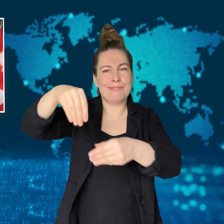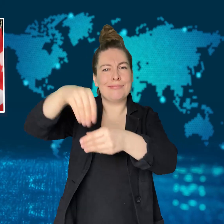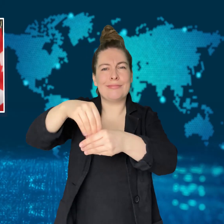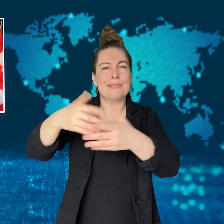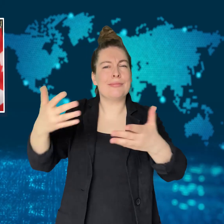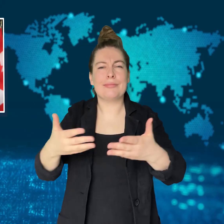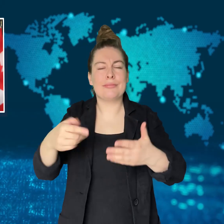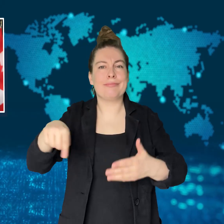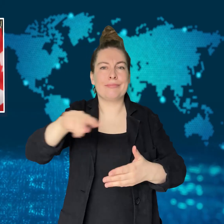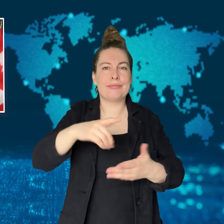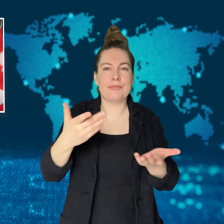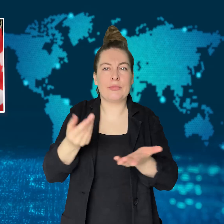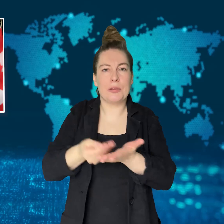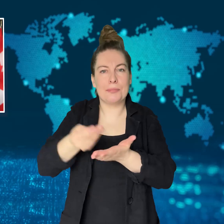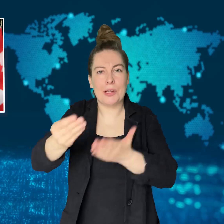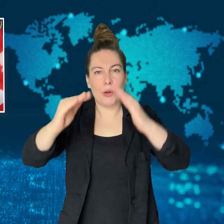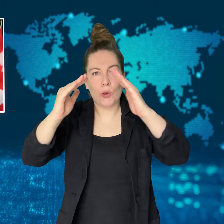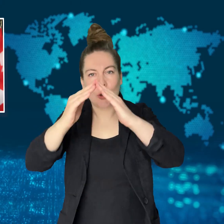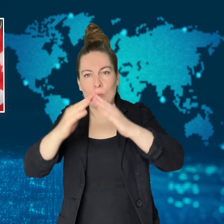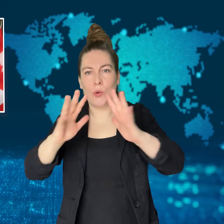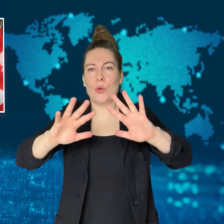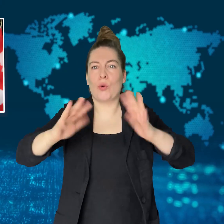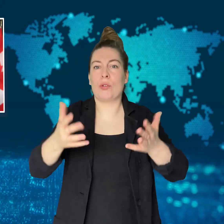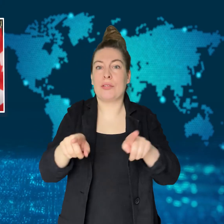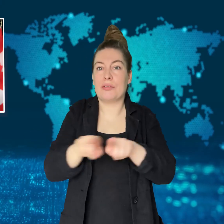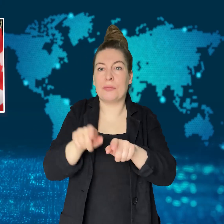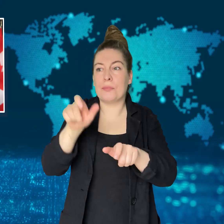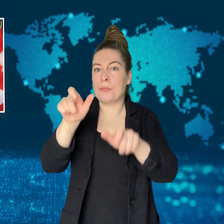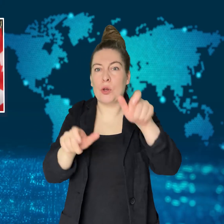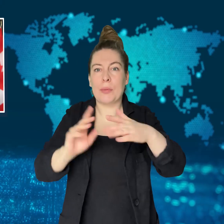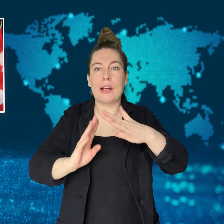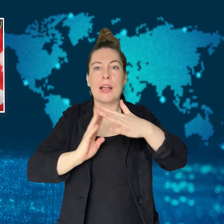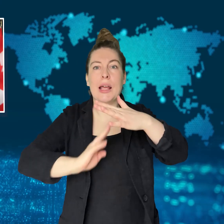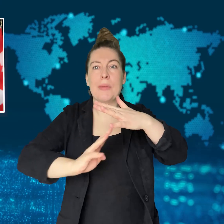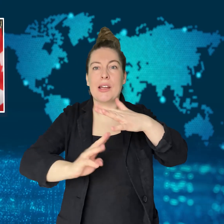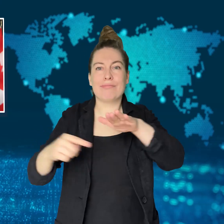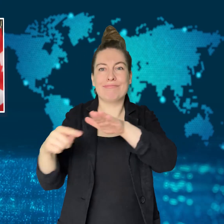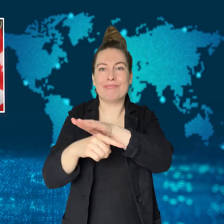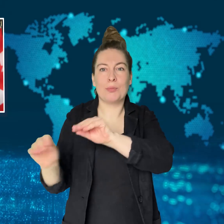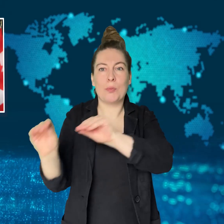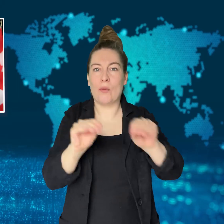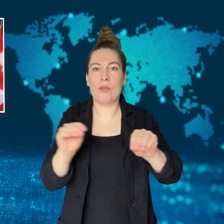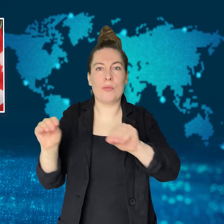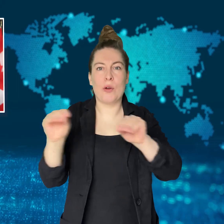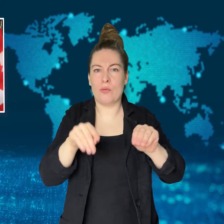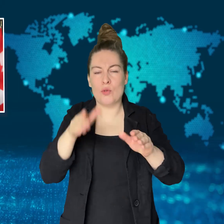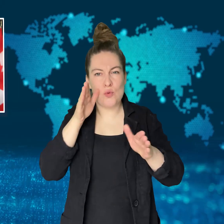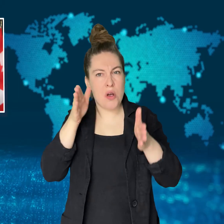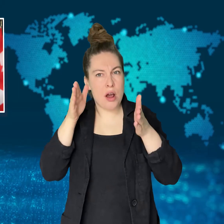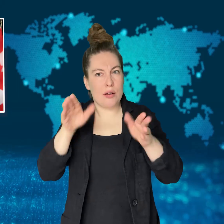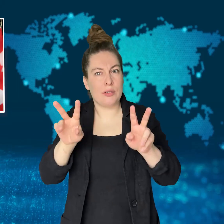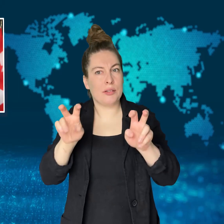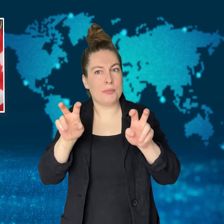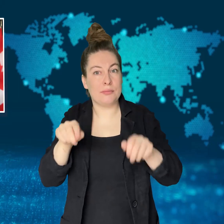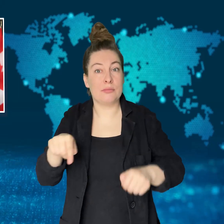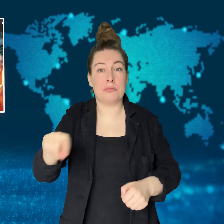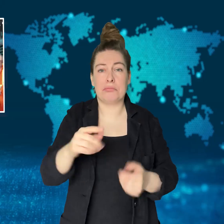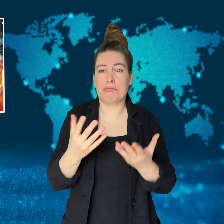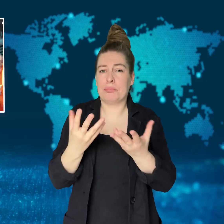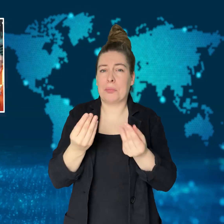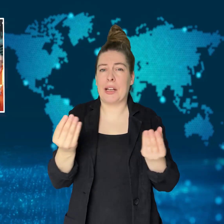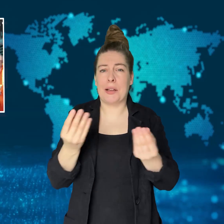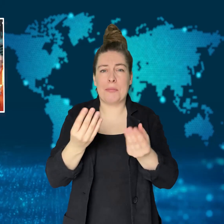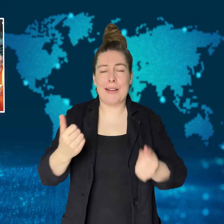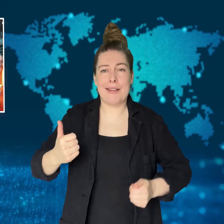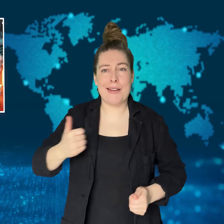issues will be important - housing and immigration - but many Canadians